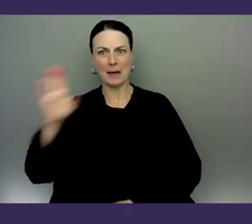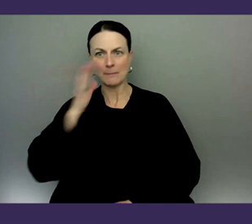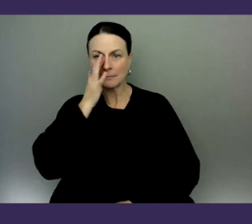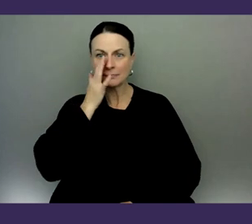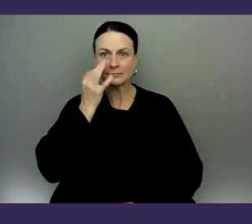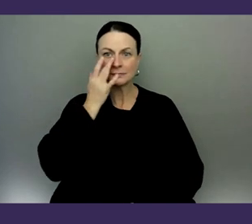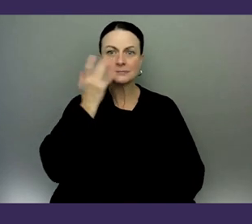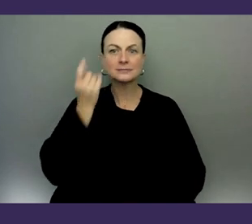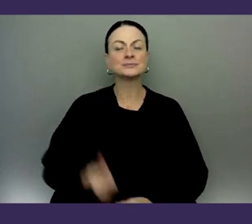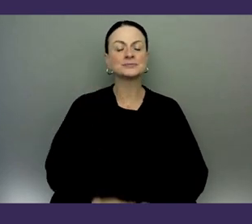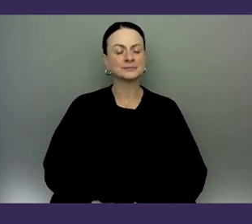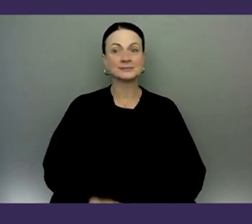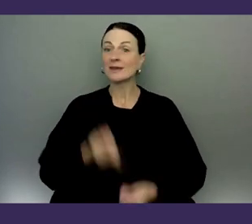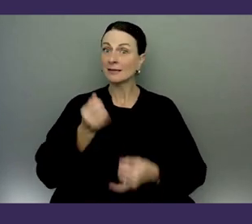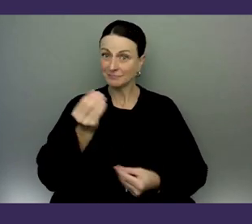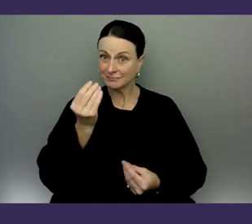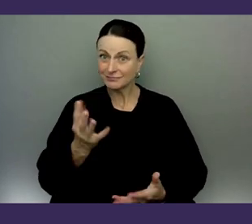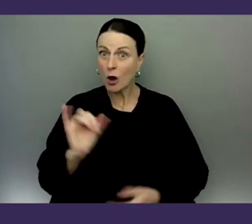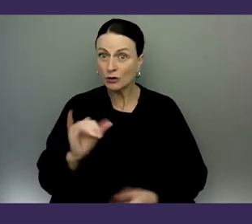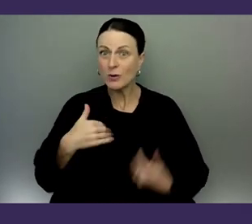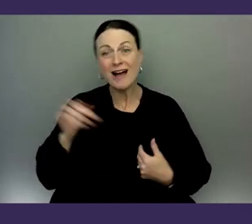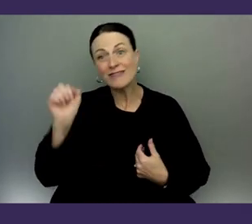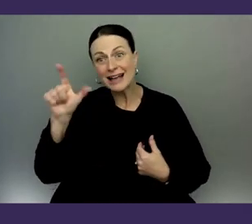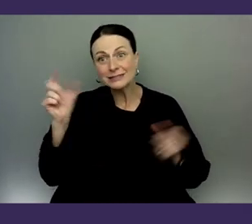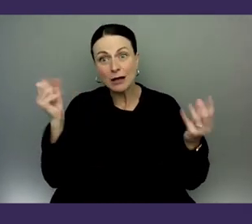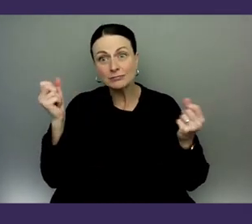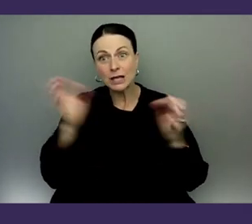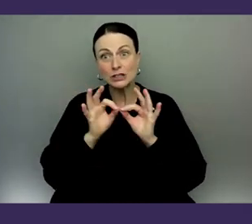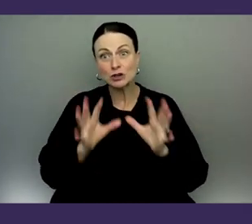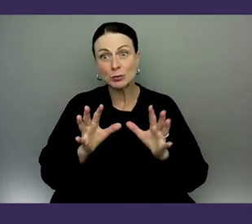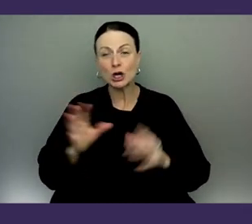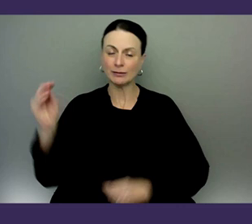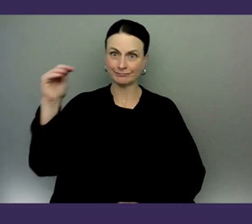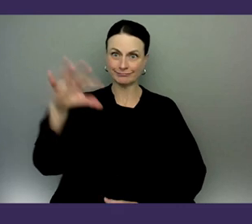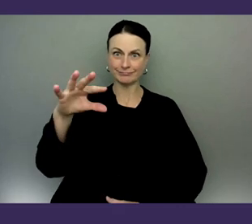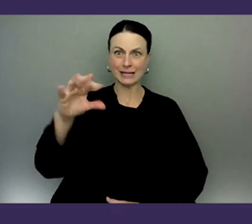Finally, we have ASL interpreters who are spotlighted on your screen.